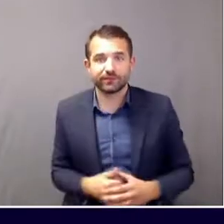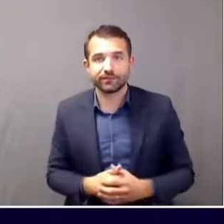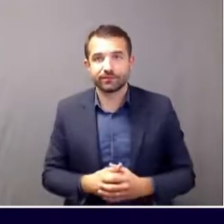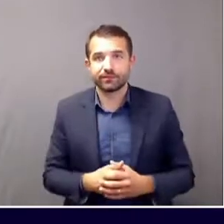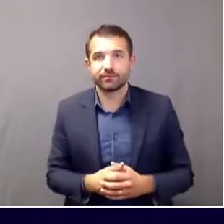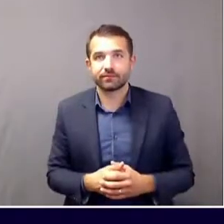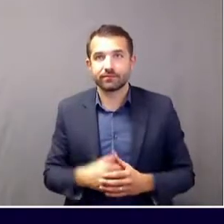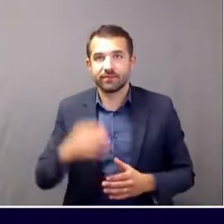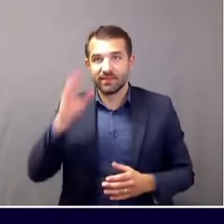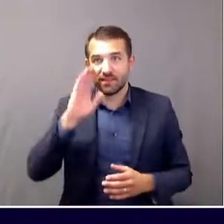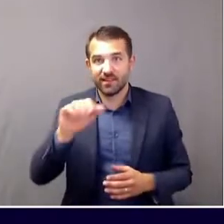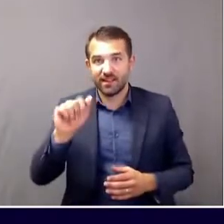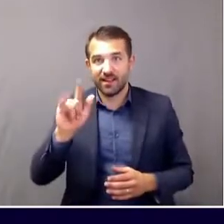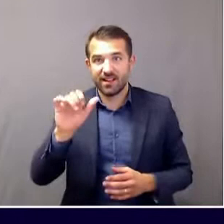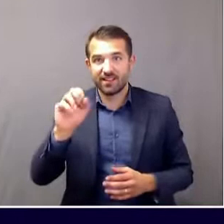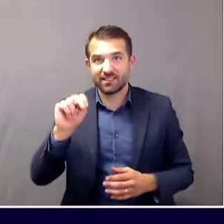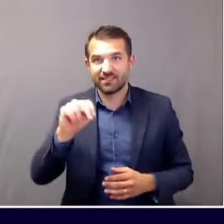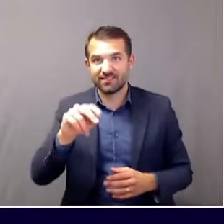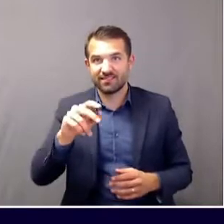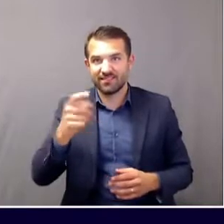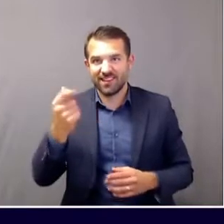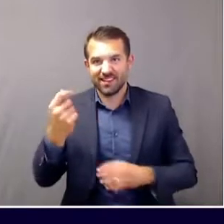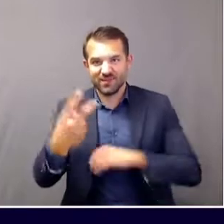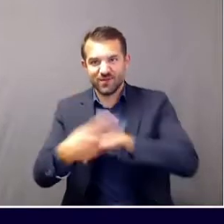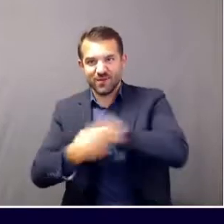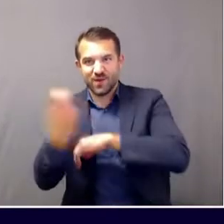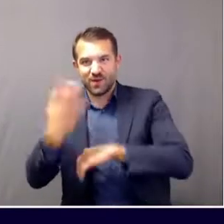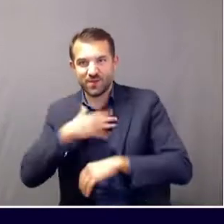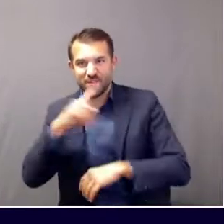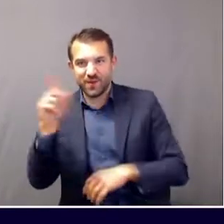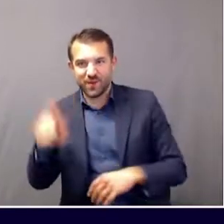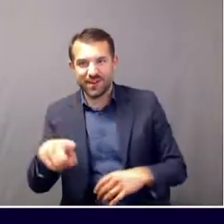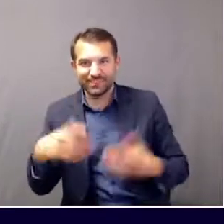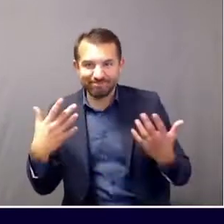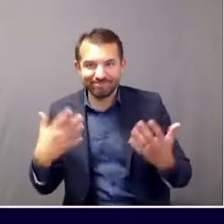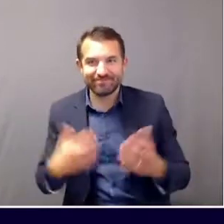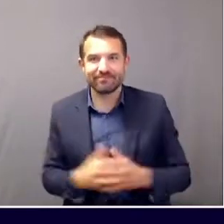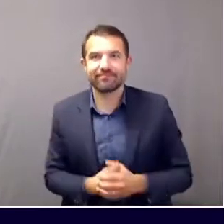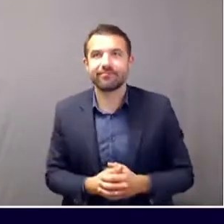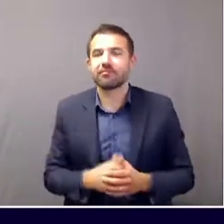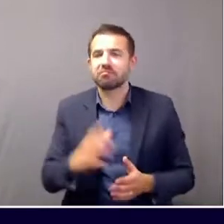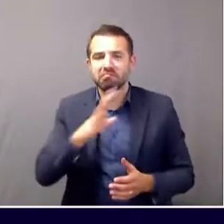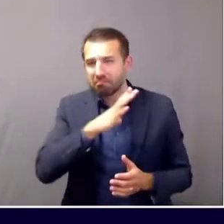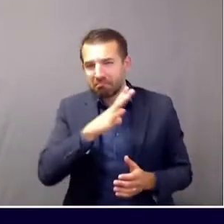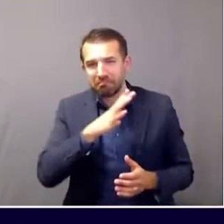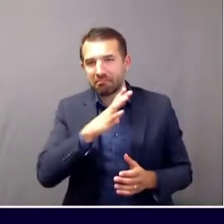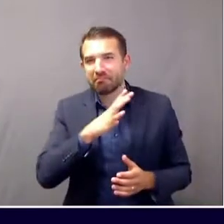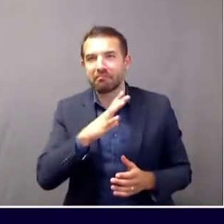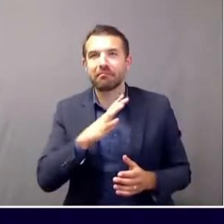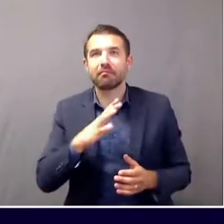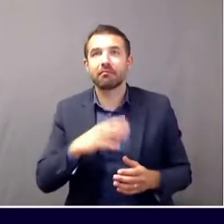asked what I was you know with